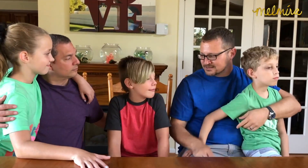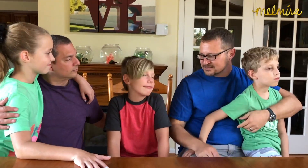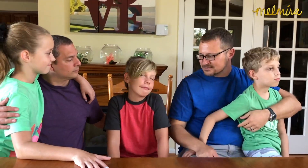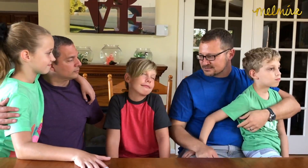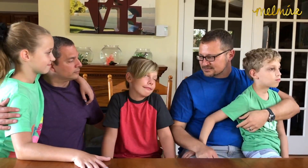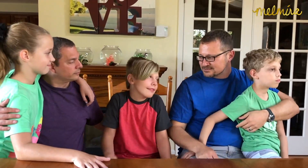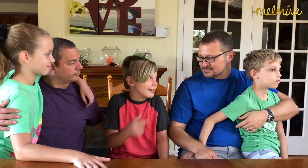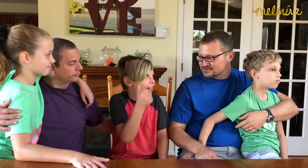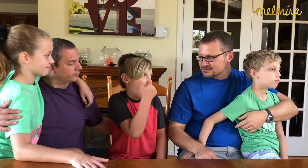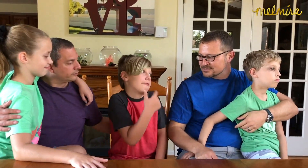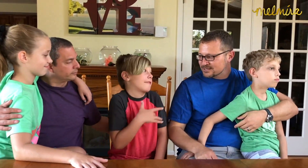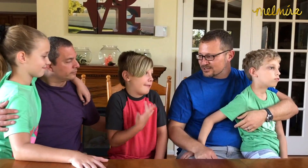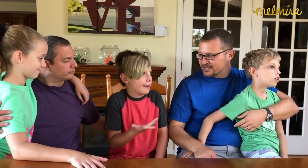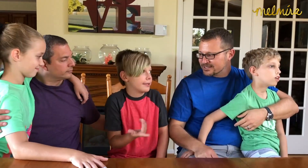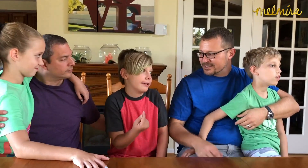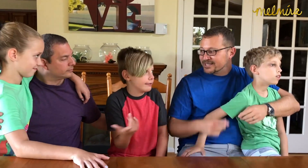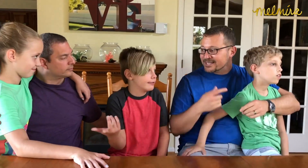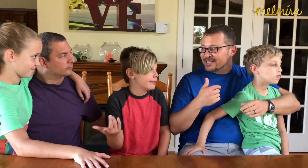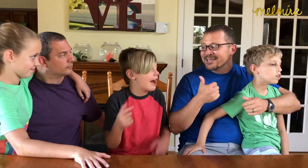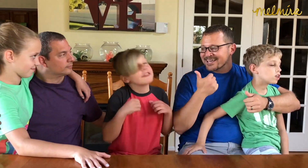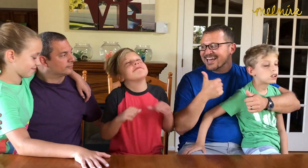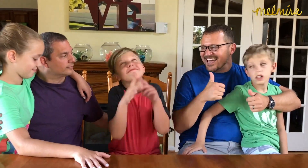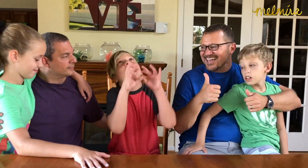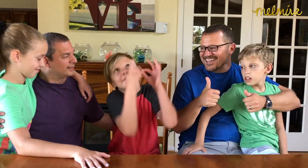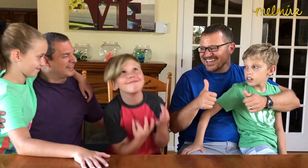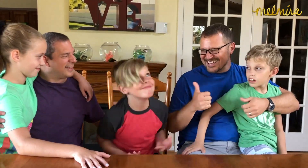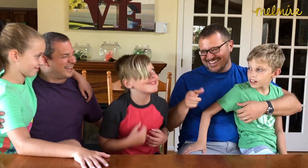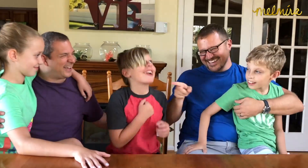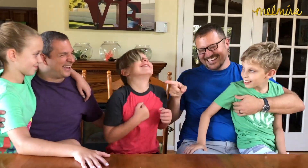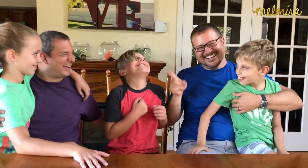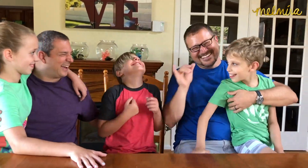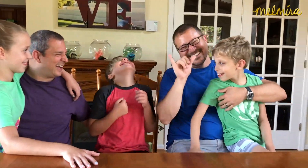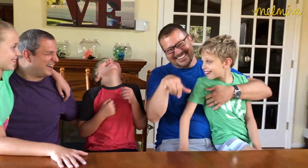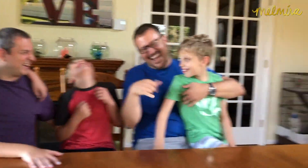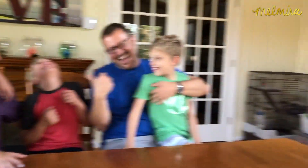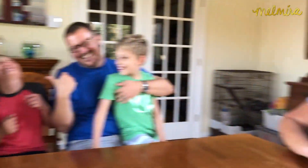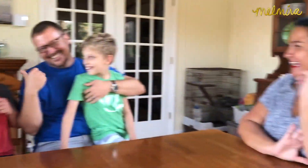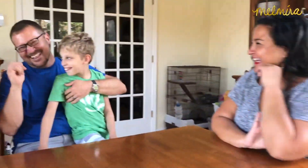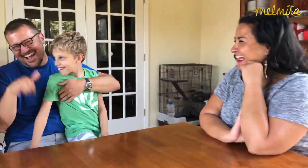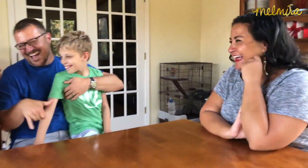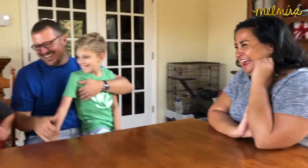Any families do. Families! Sorry! Yeah that!